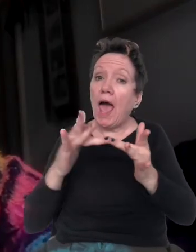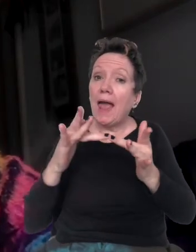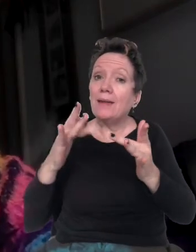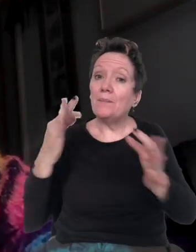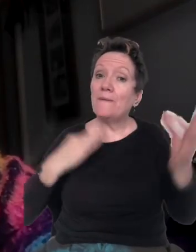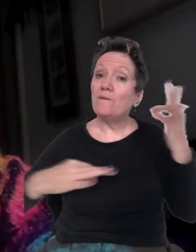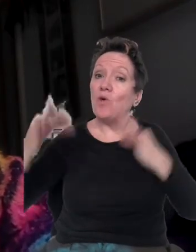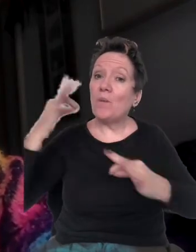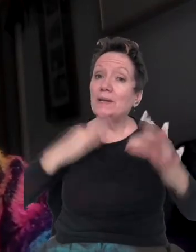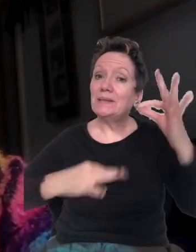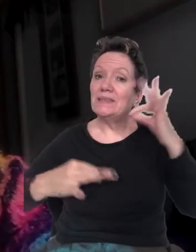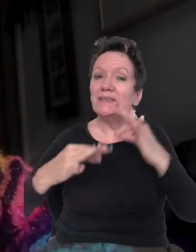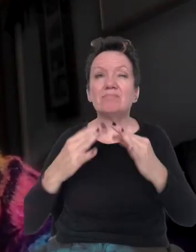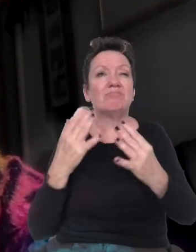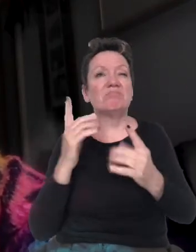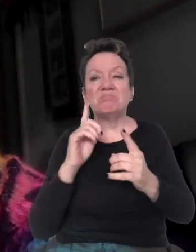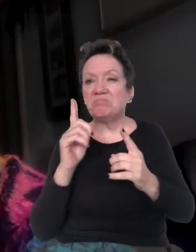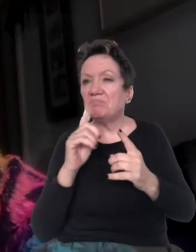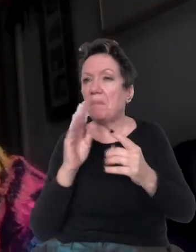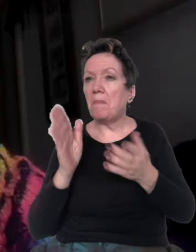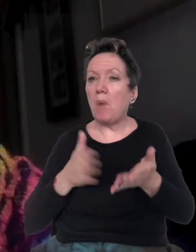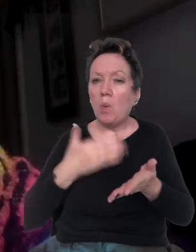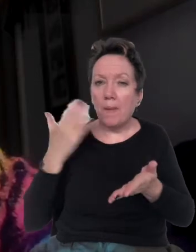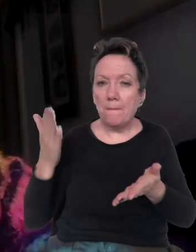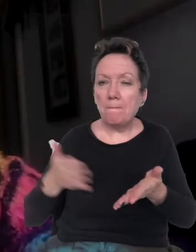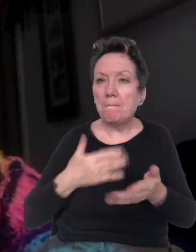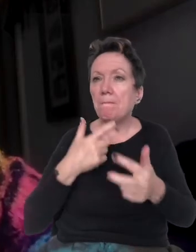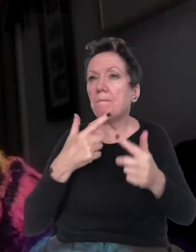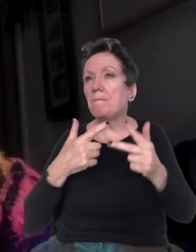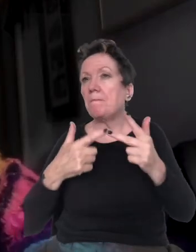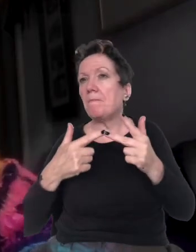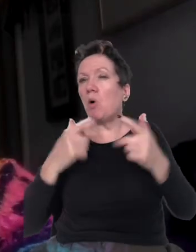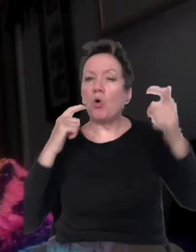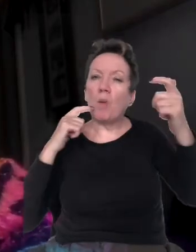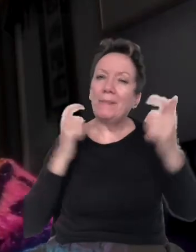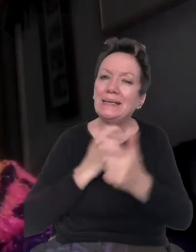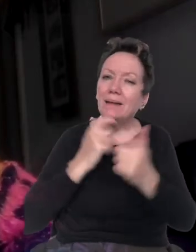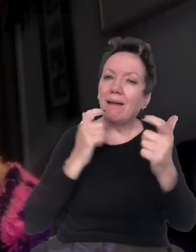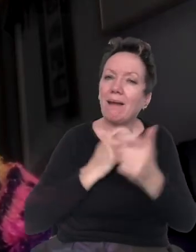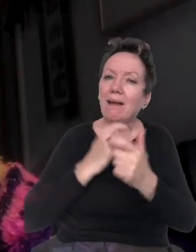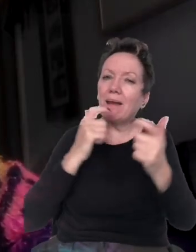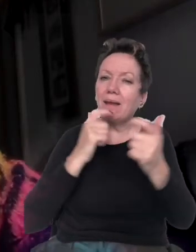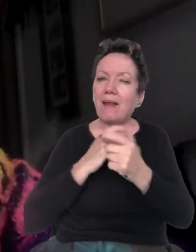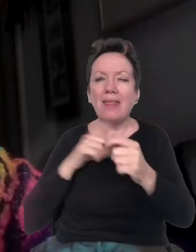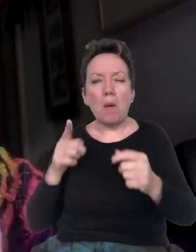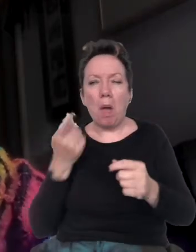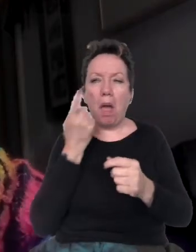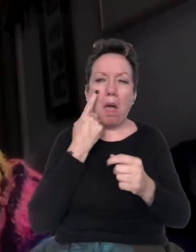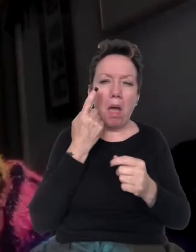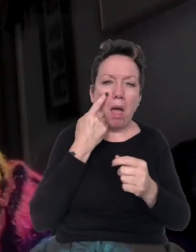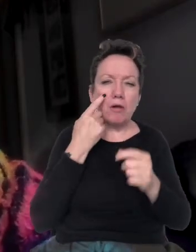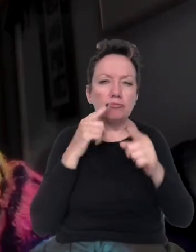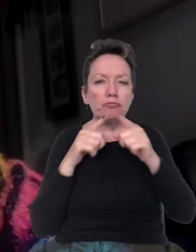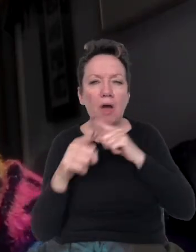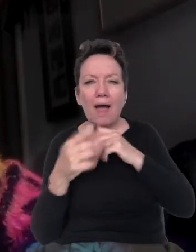Um, poets and comedians and all of that. And they were experimenting with how, how to kind of up the crowd and all